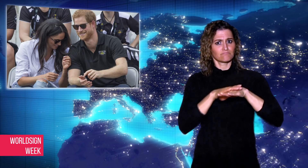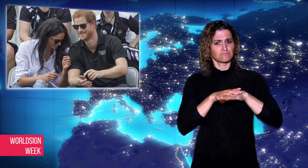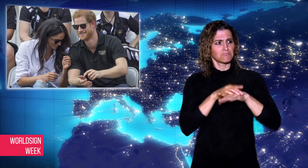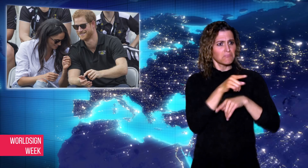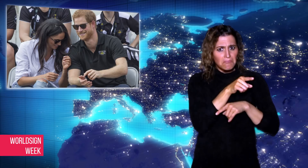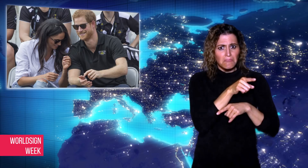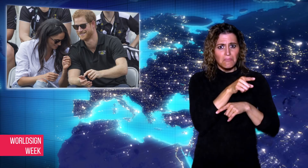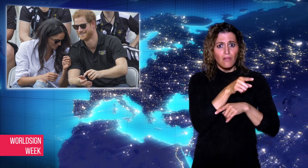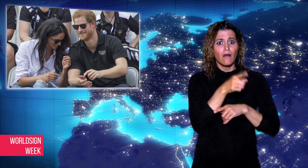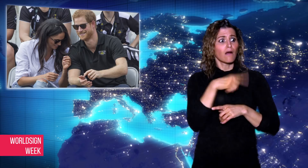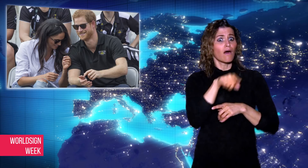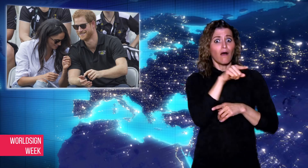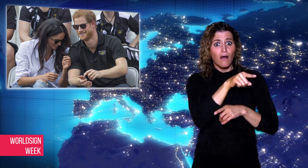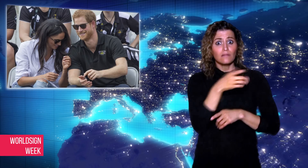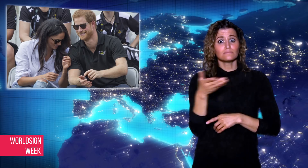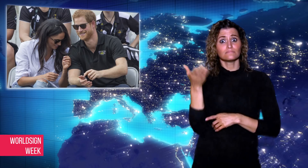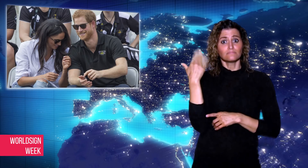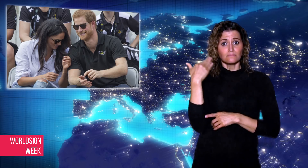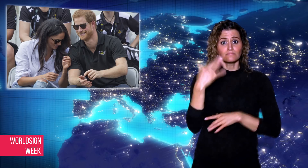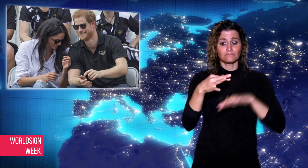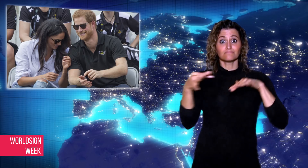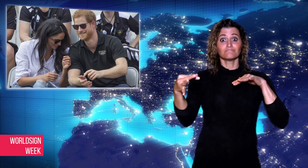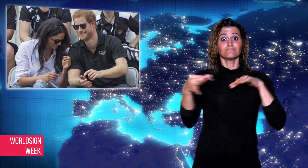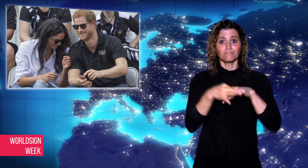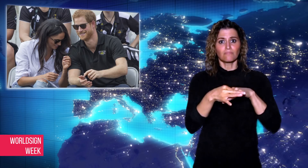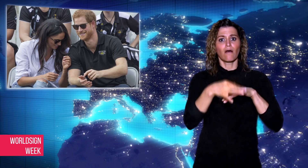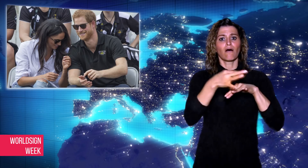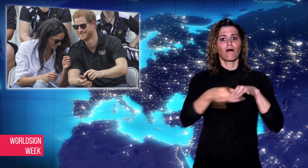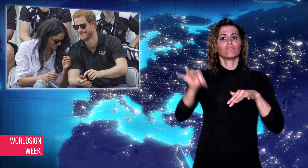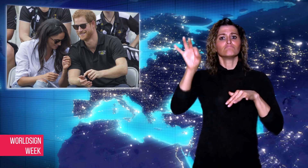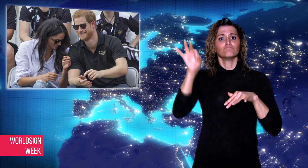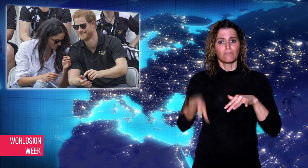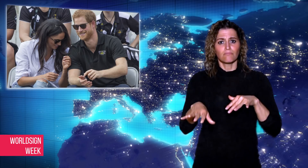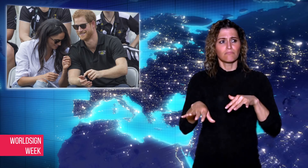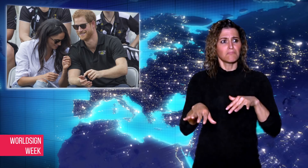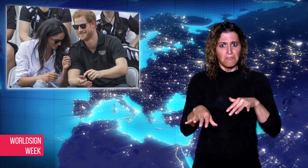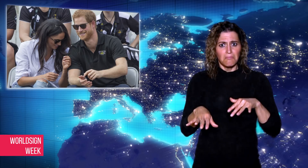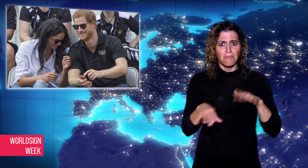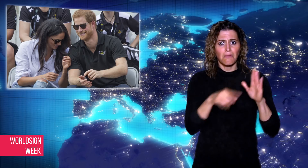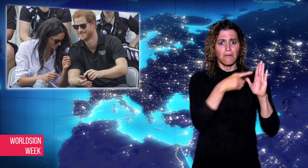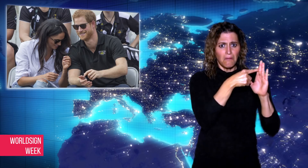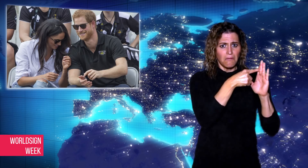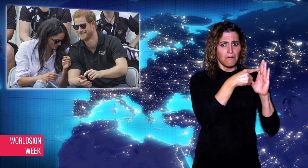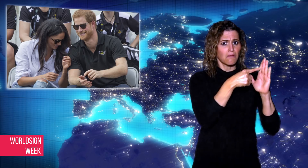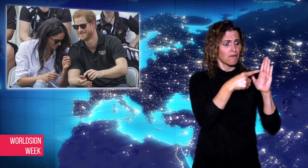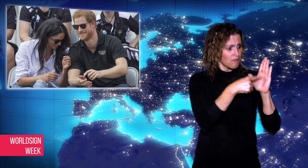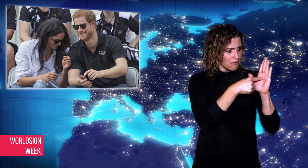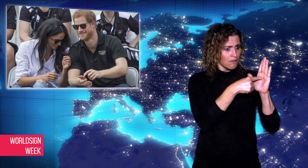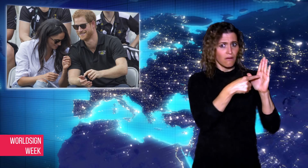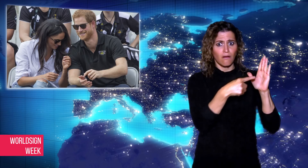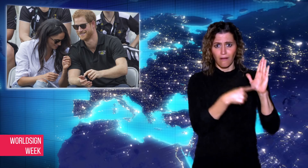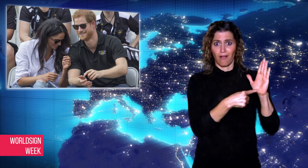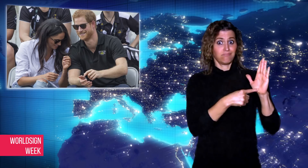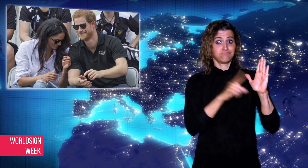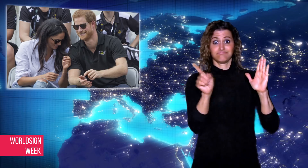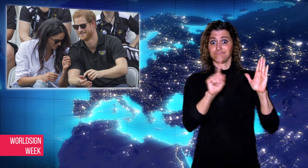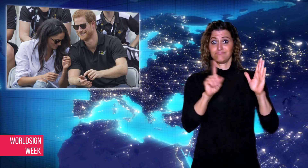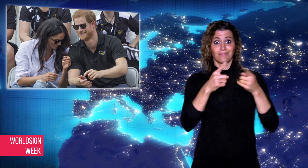divorced, all of which did not meet